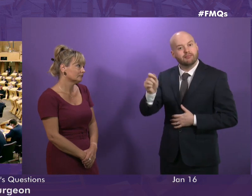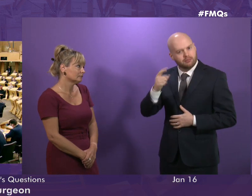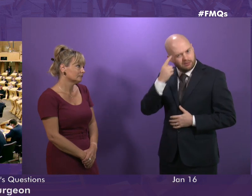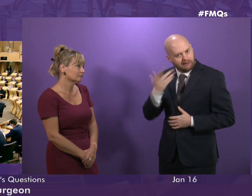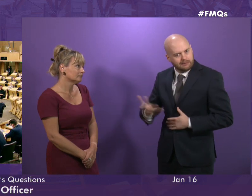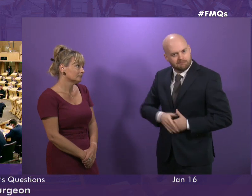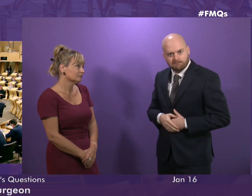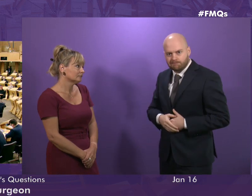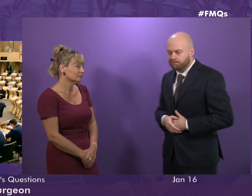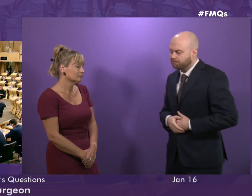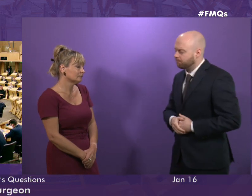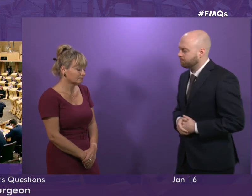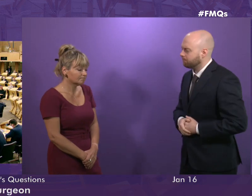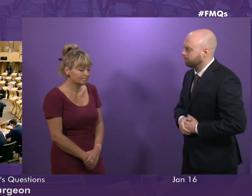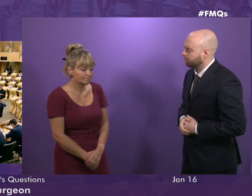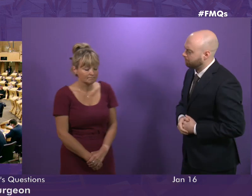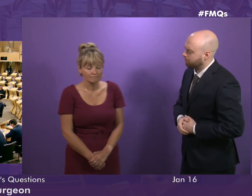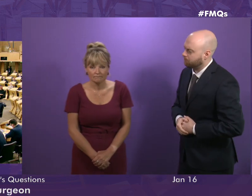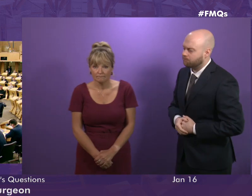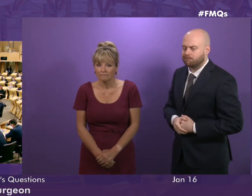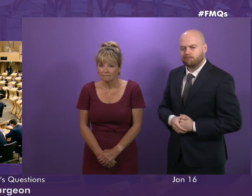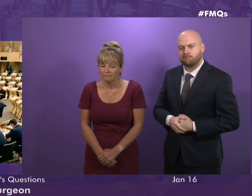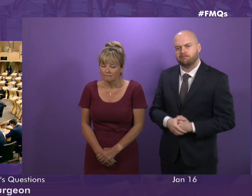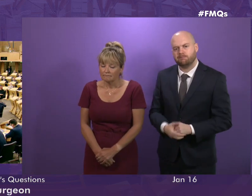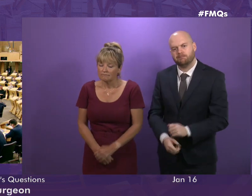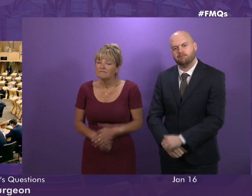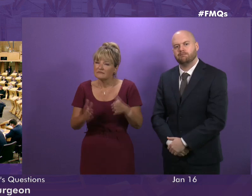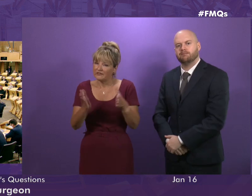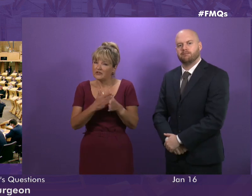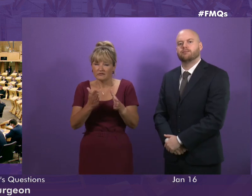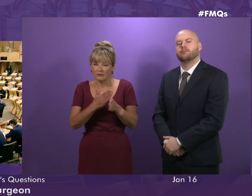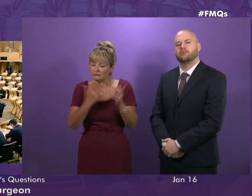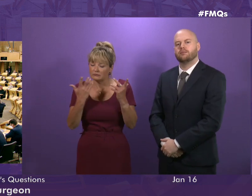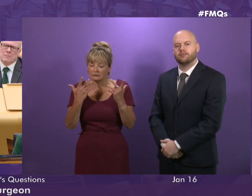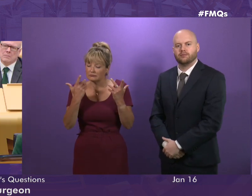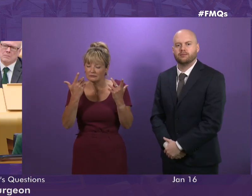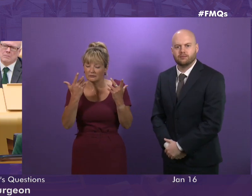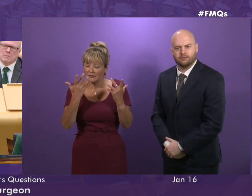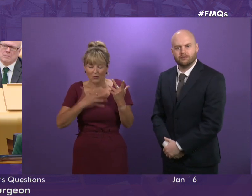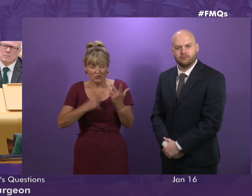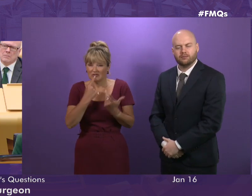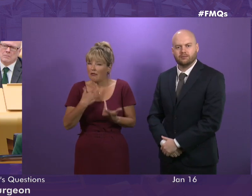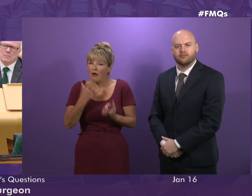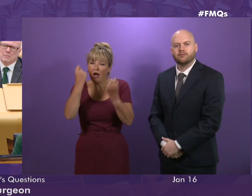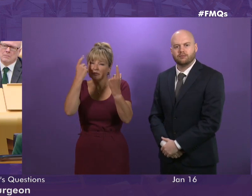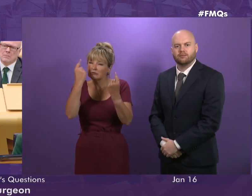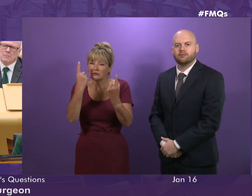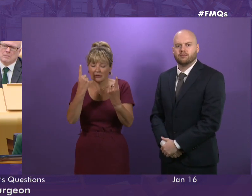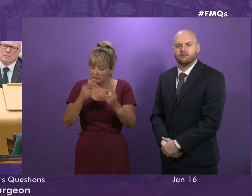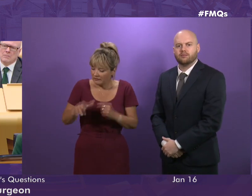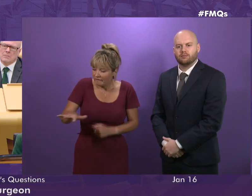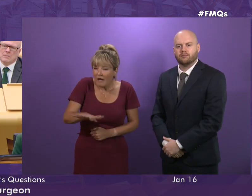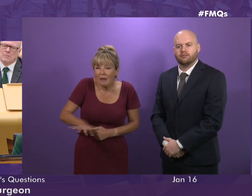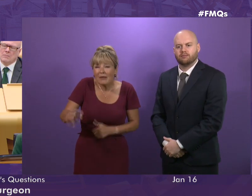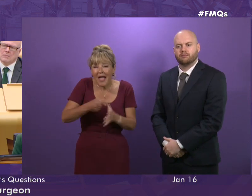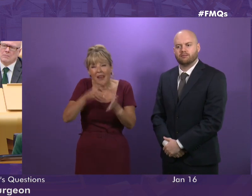Yes, I understand the hurt and the pain of Allan Marshall’s family—indeed, of any